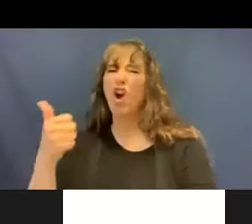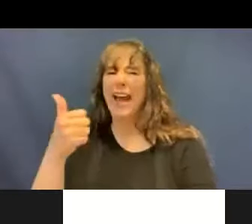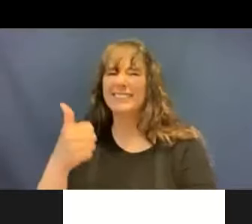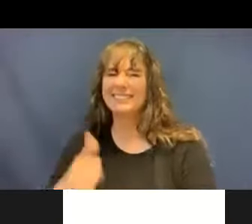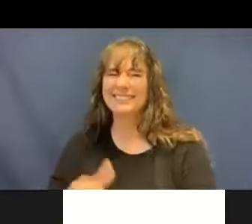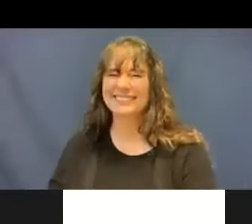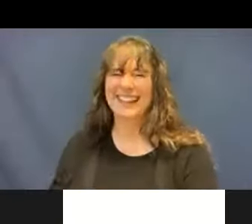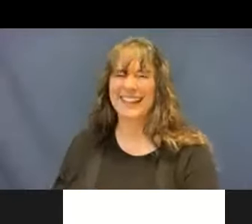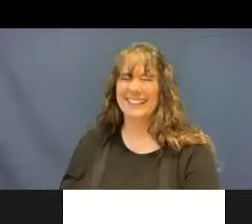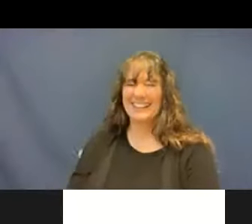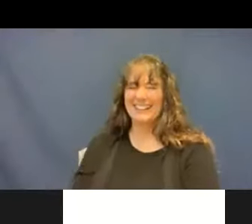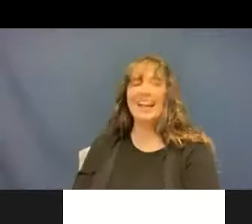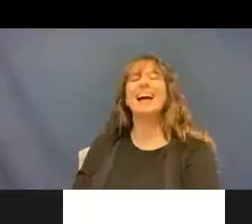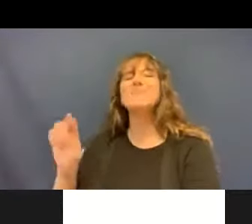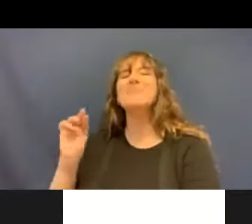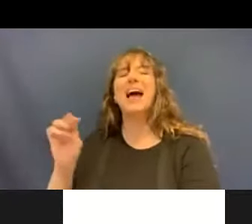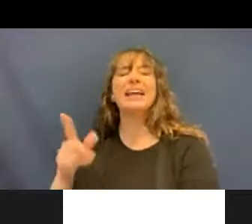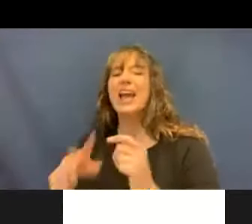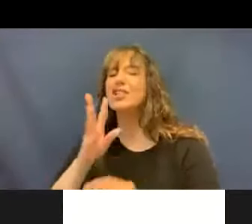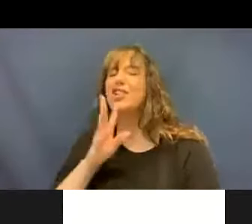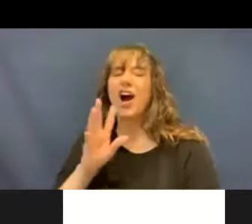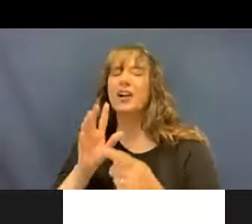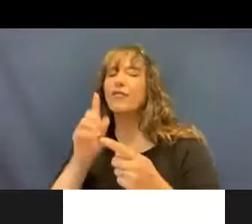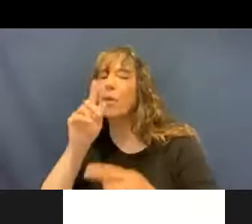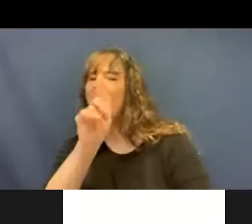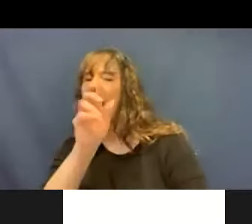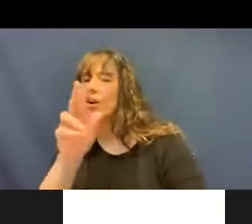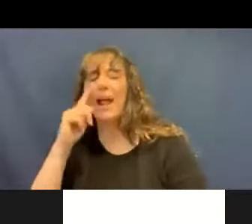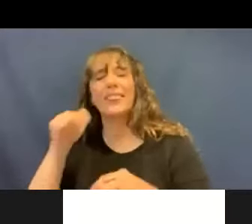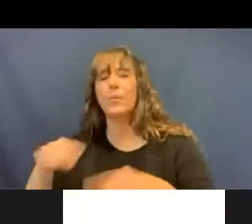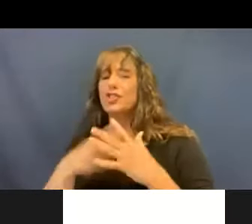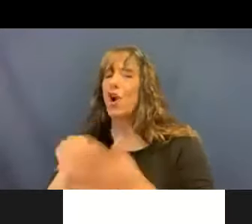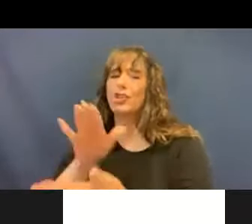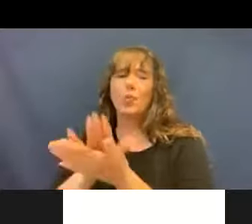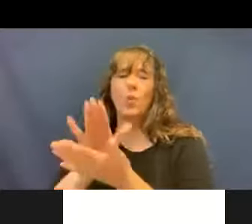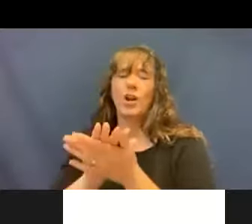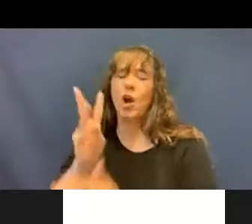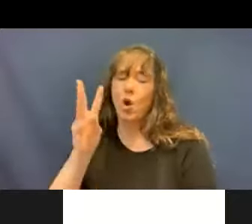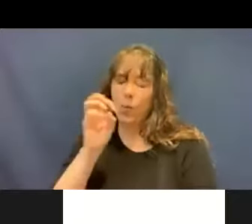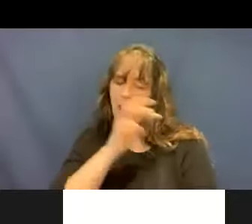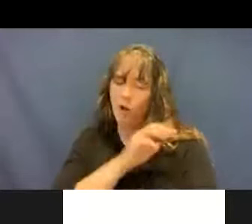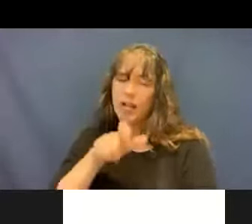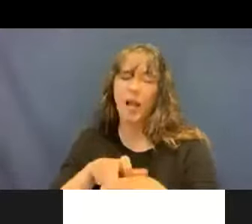Tyler, but I think we started at a very weird time. We started with all of our classes being